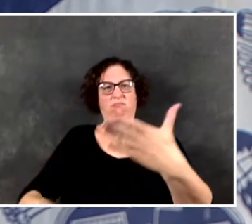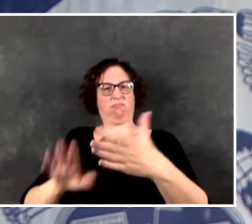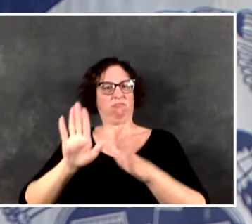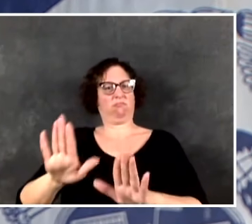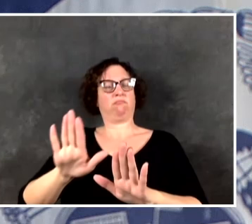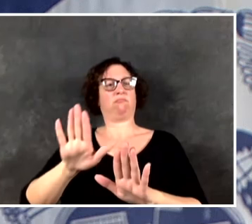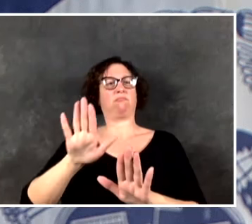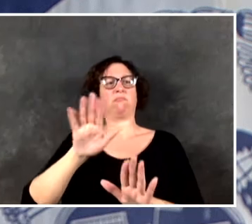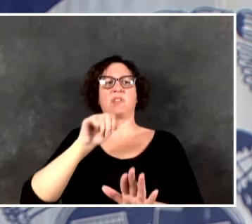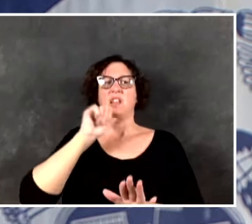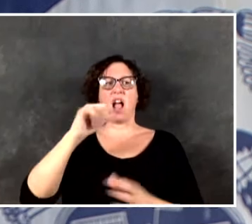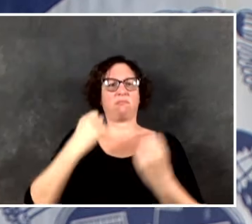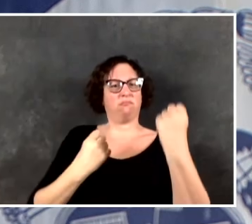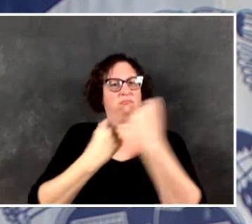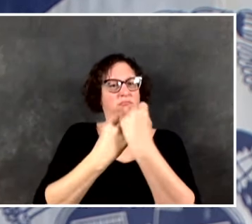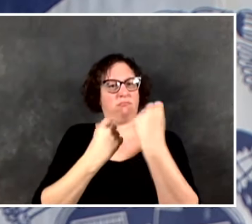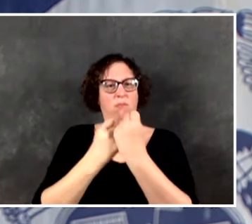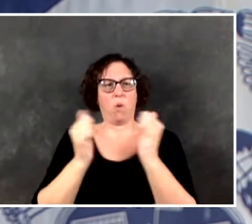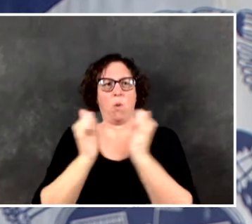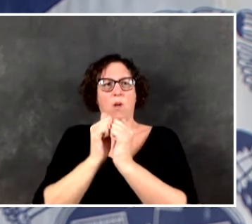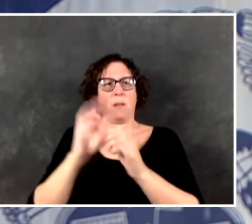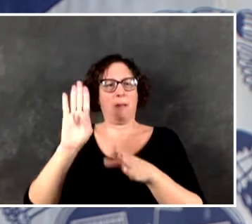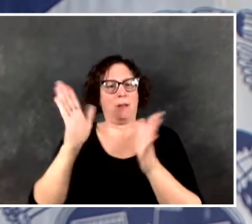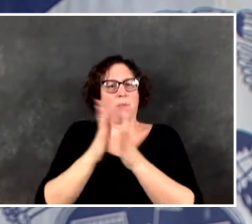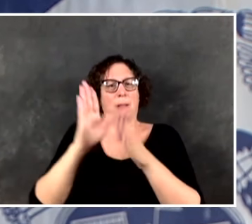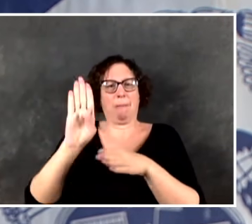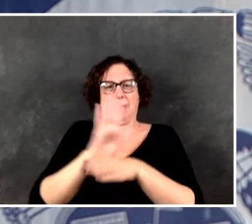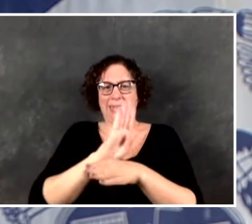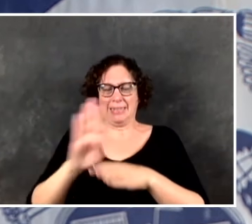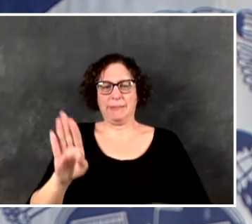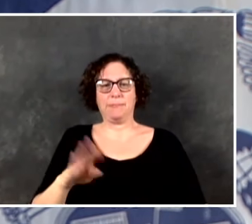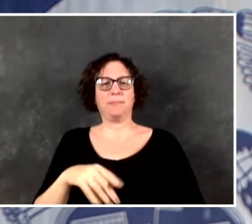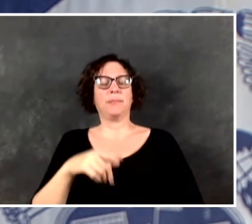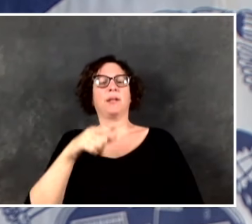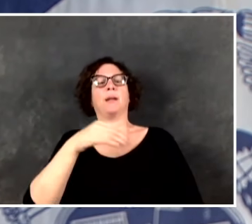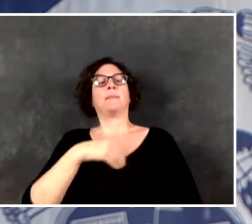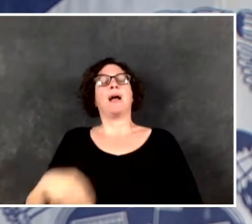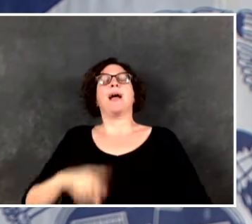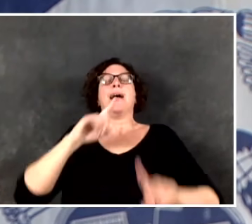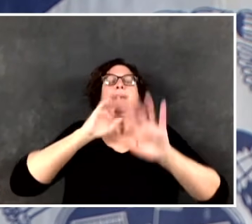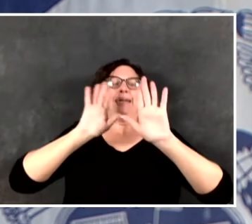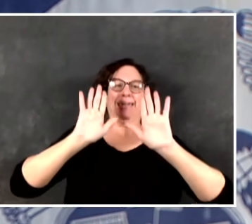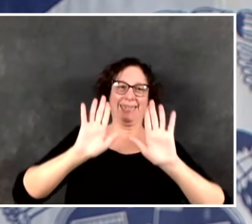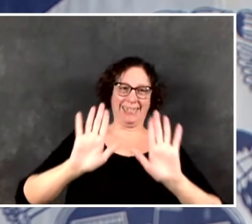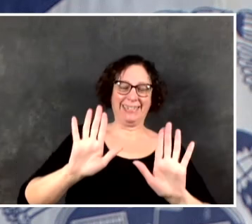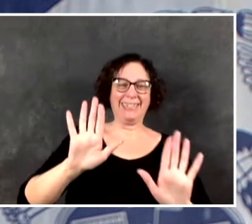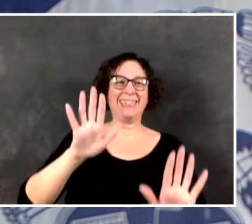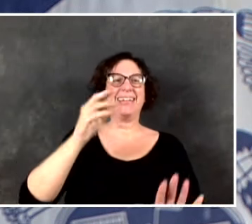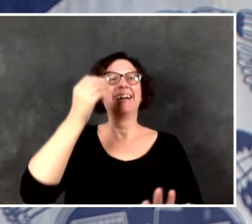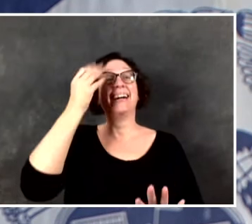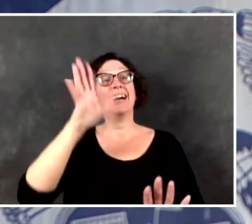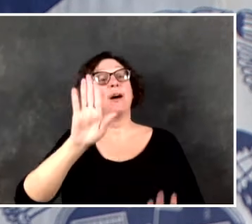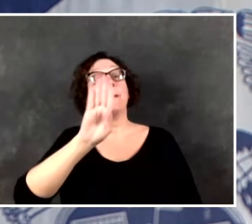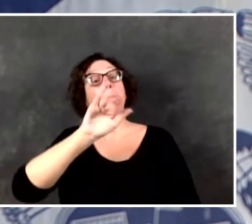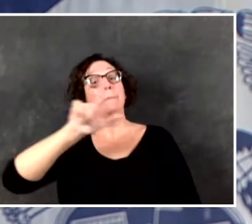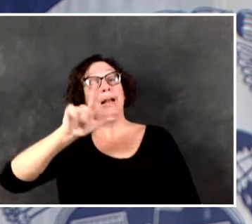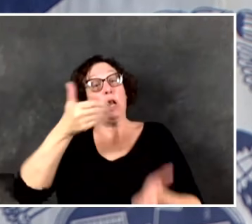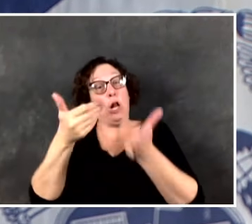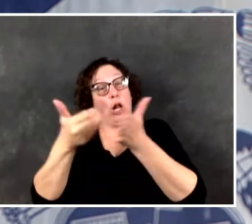PROTECTION. THE BUSINESS COMMUNITY -- WHERE DO YOU SUBSTANTIATE? DO YOU SUPPORT THE LEGISLATION? IT IS BRAND NEW AND I STILL